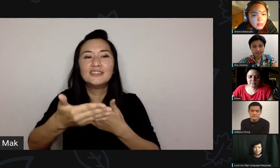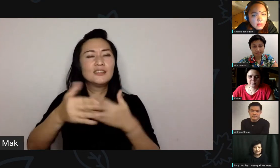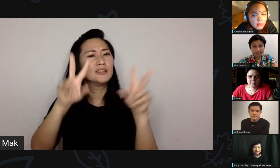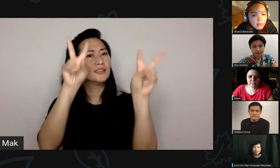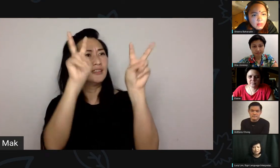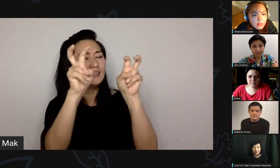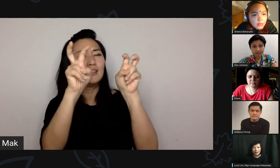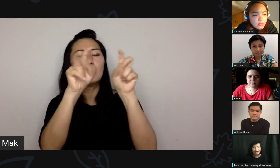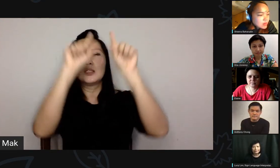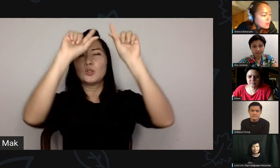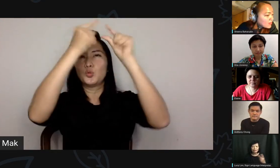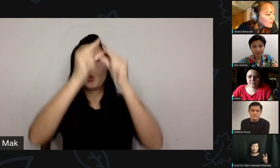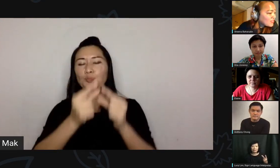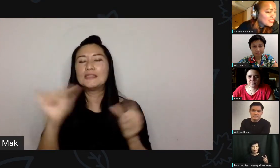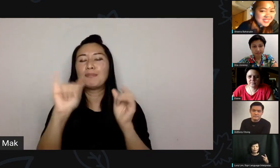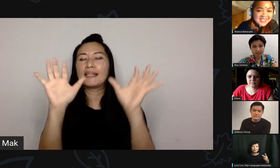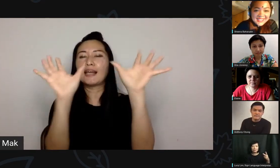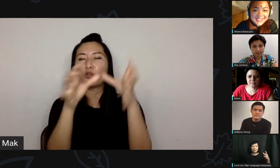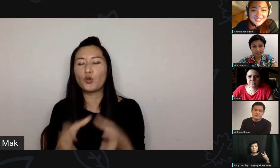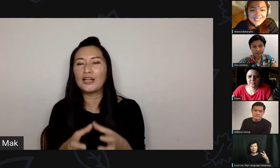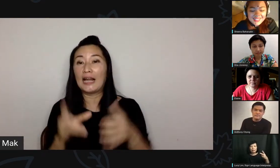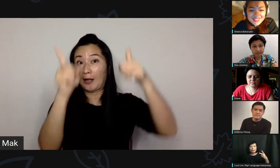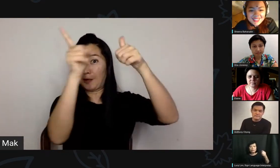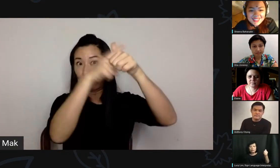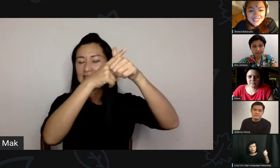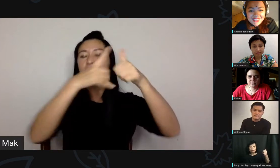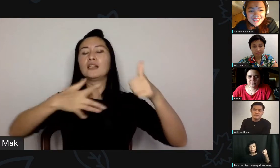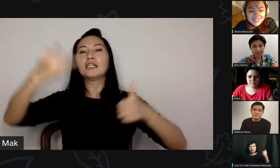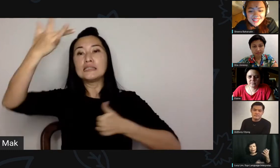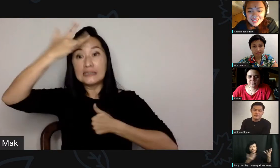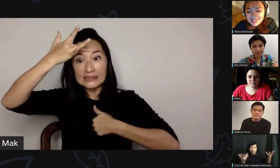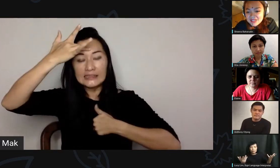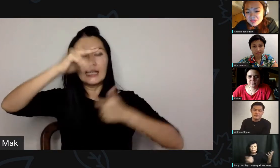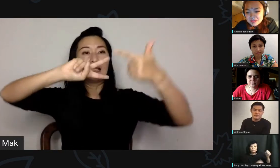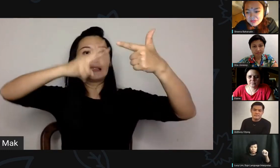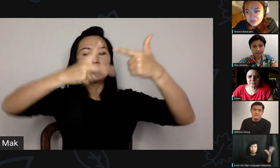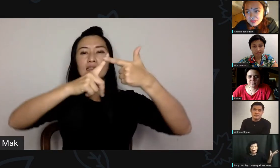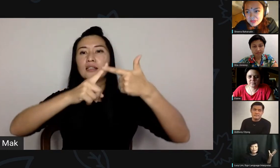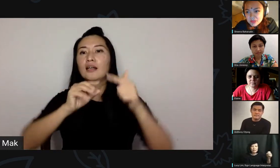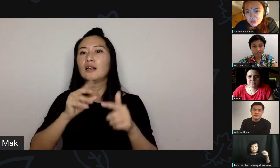after that, then the next. So it’s like, you know, you write sentences.